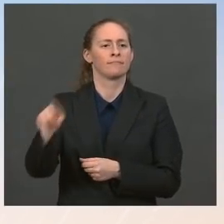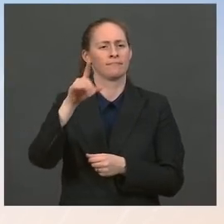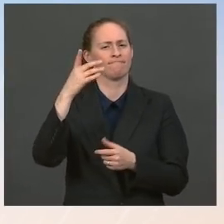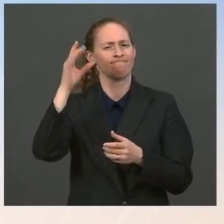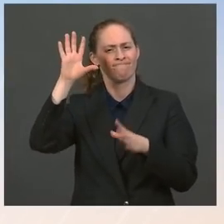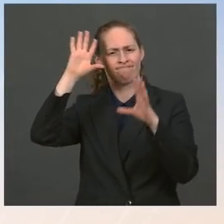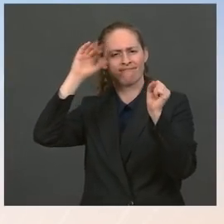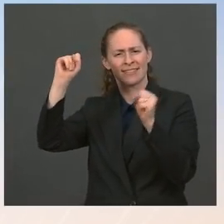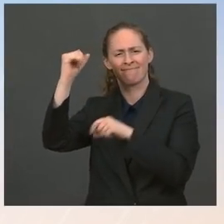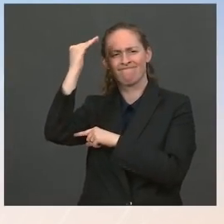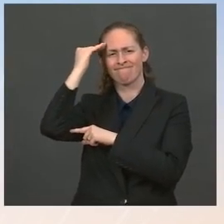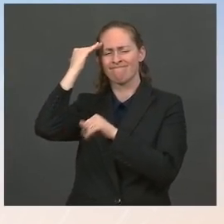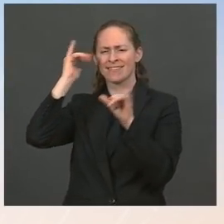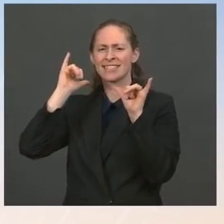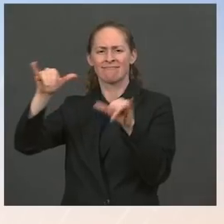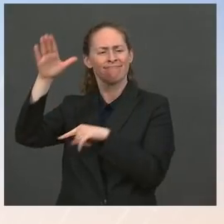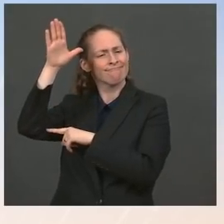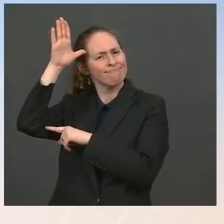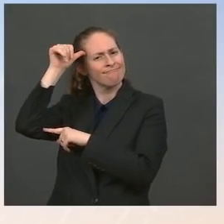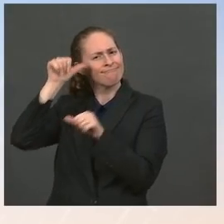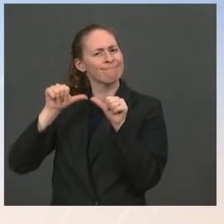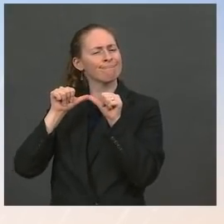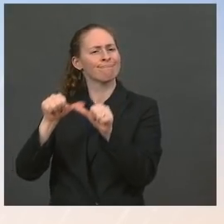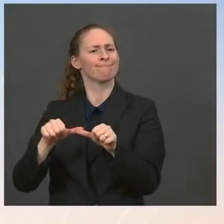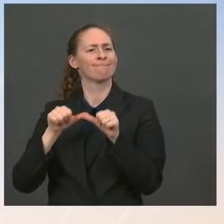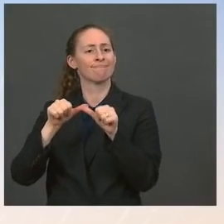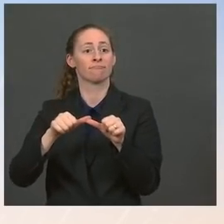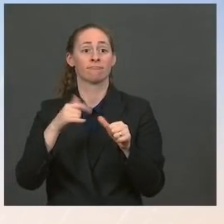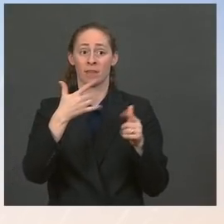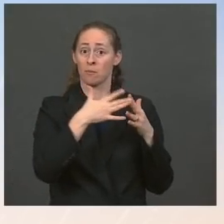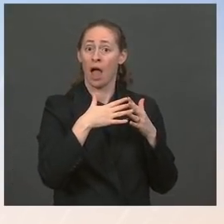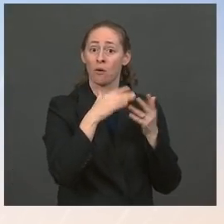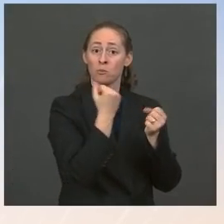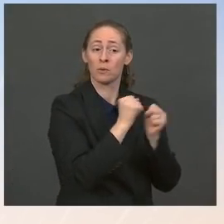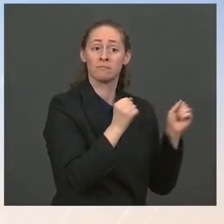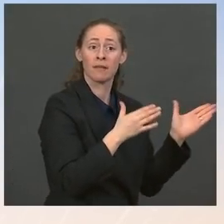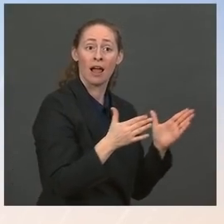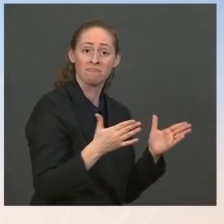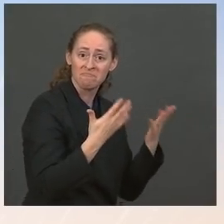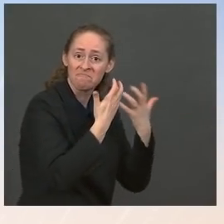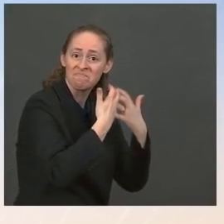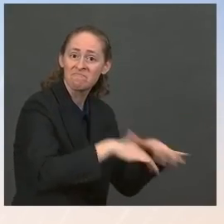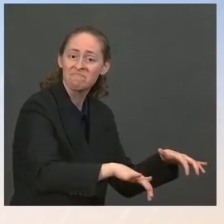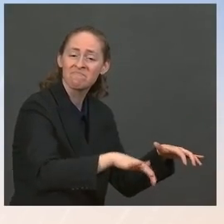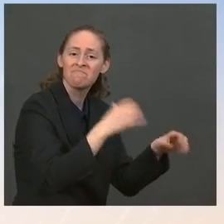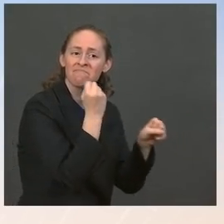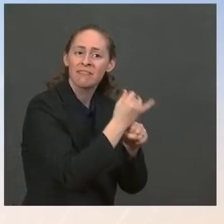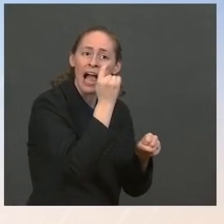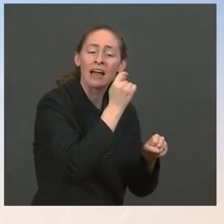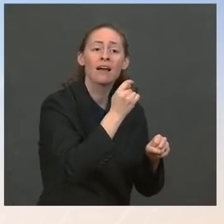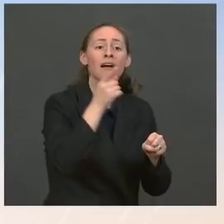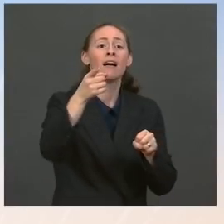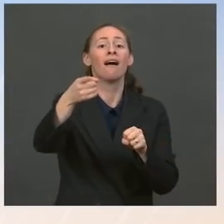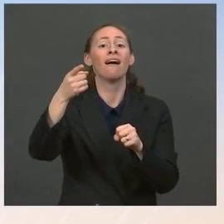But, you know, we got the American Rescue Plan done. We got the Bipartisan Infrastructure done when people didn't think we would. The Press: Do you expect the President